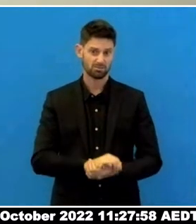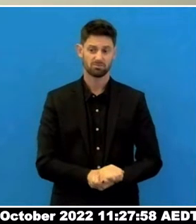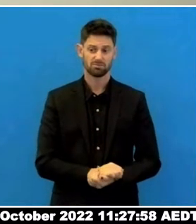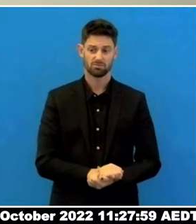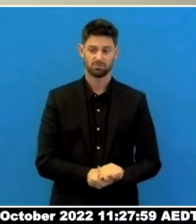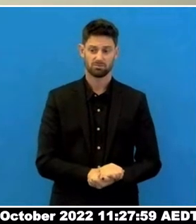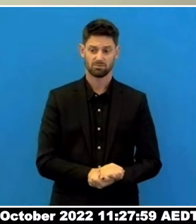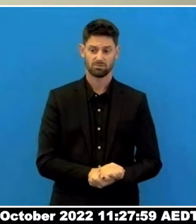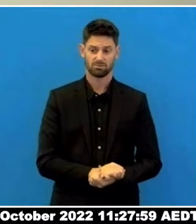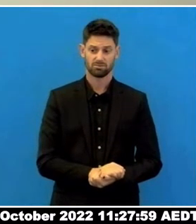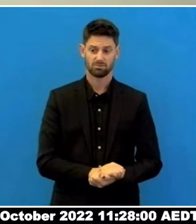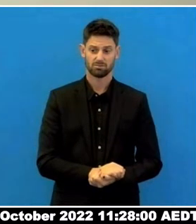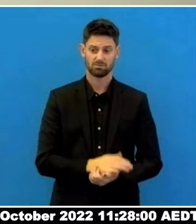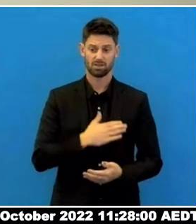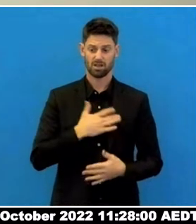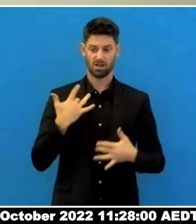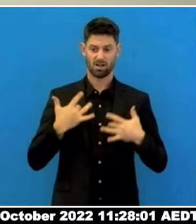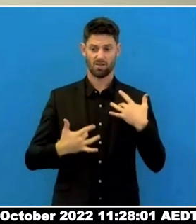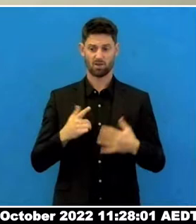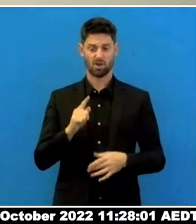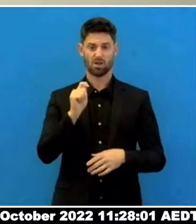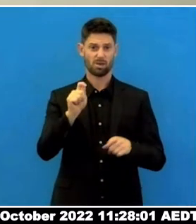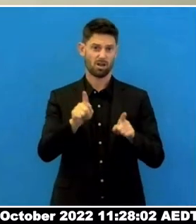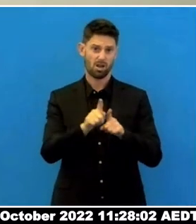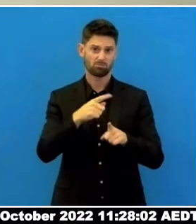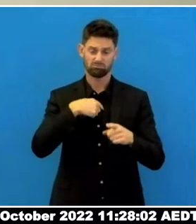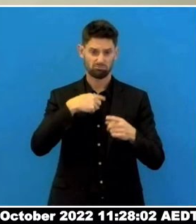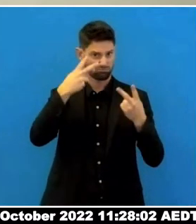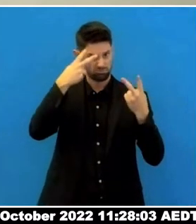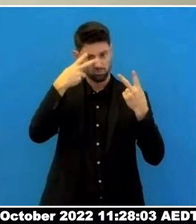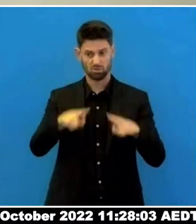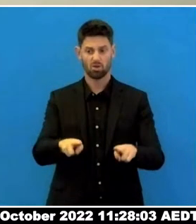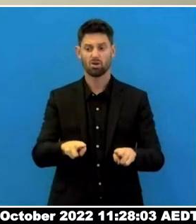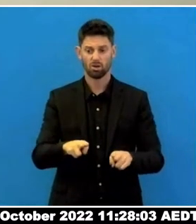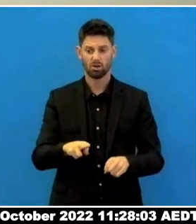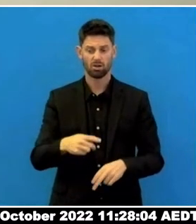Can I live in there, hanging in the detention centre for me.